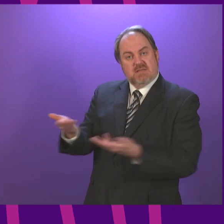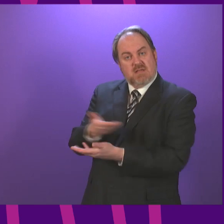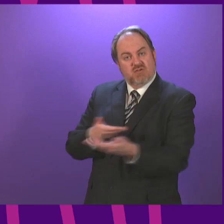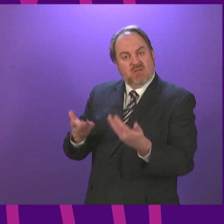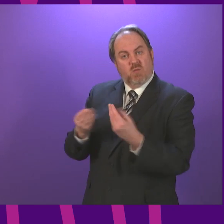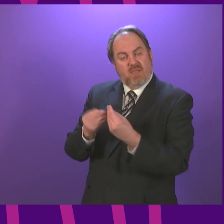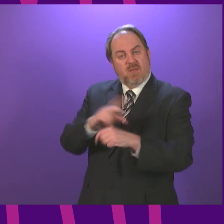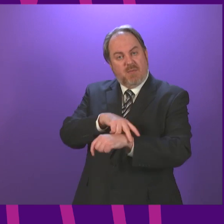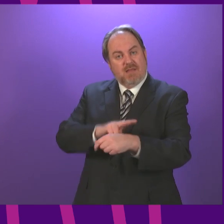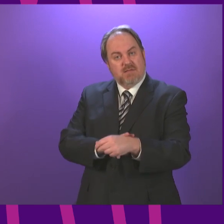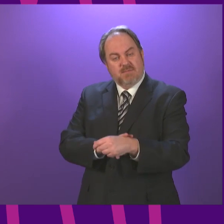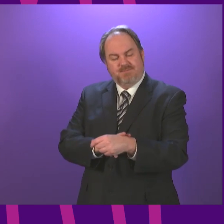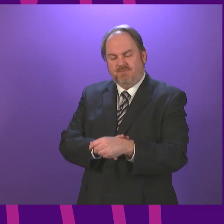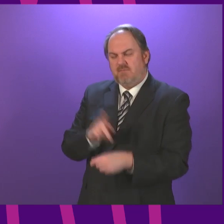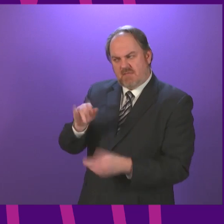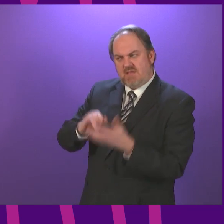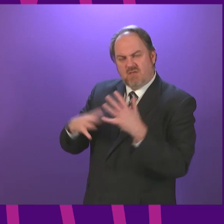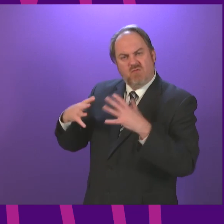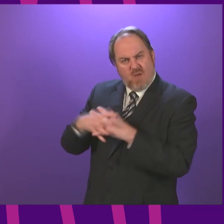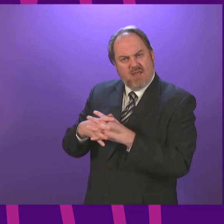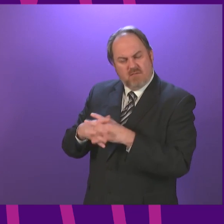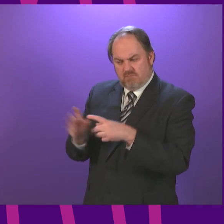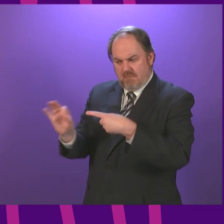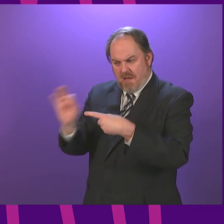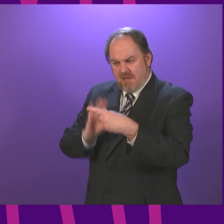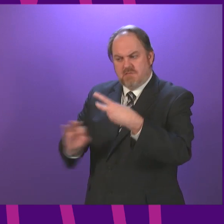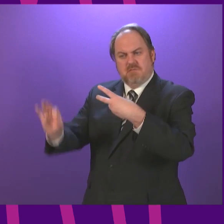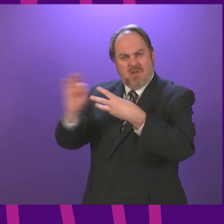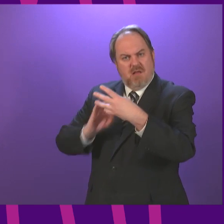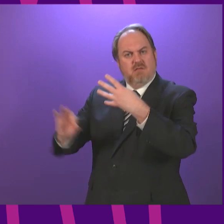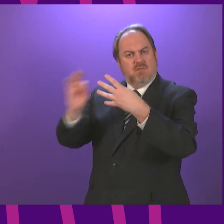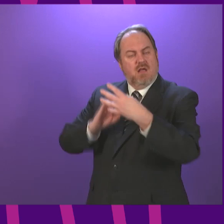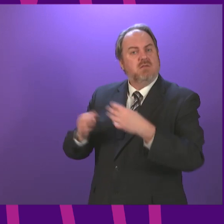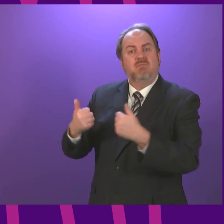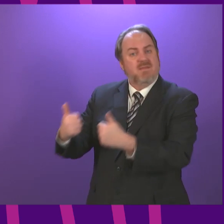Sandra White asked a lot of questions—rightly so—about some of the operational decisions.